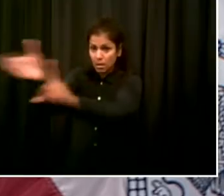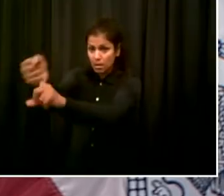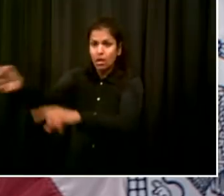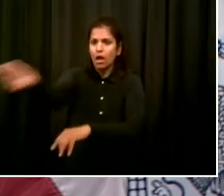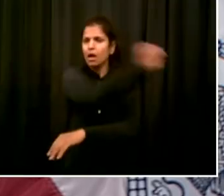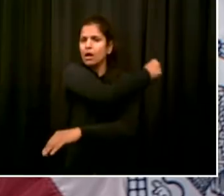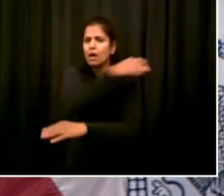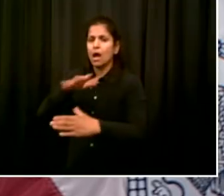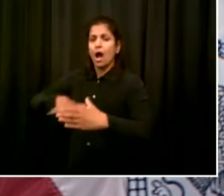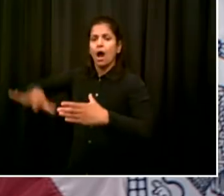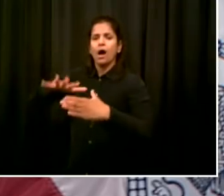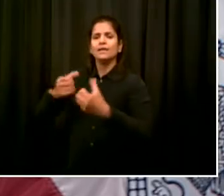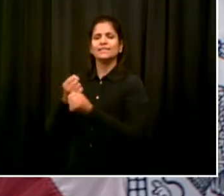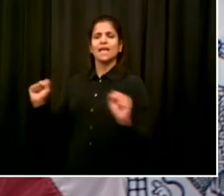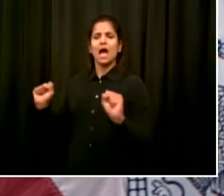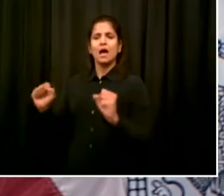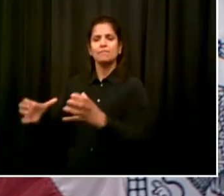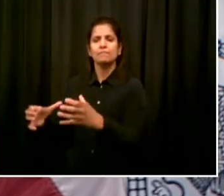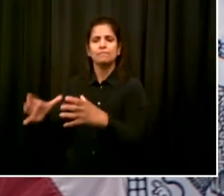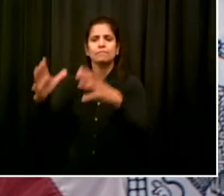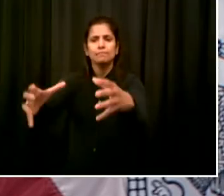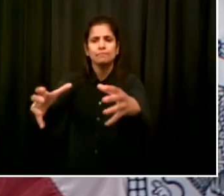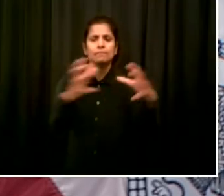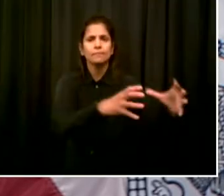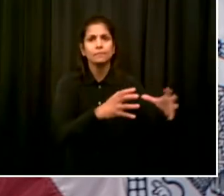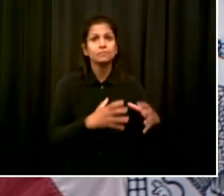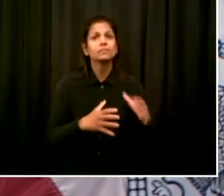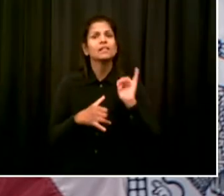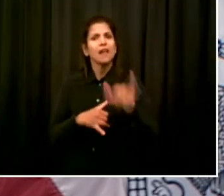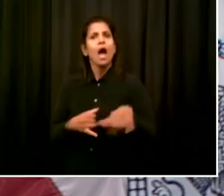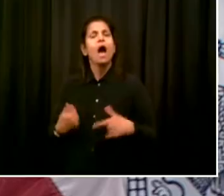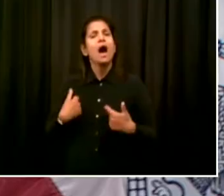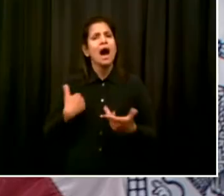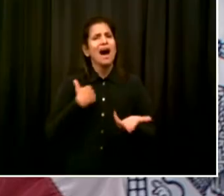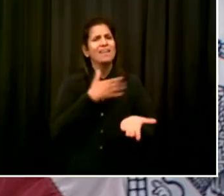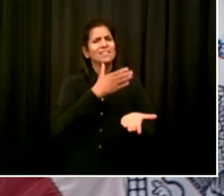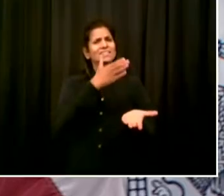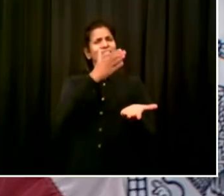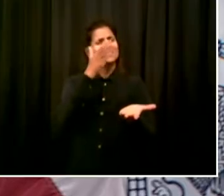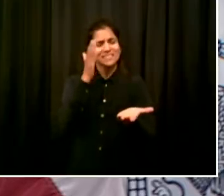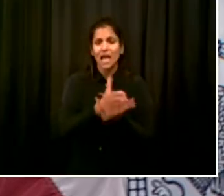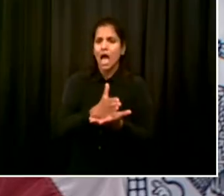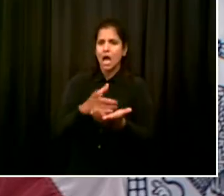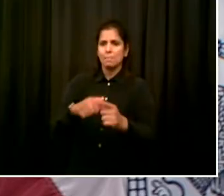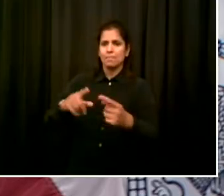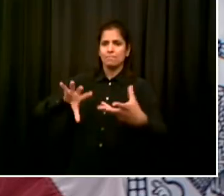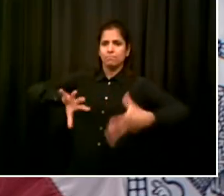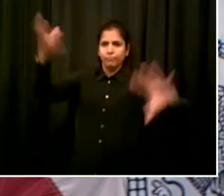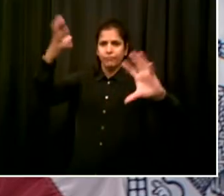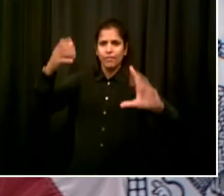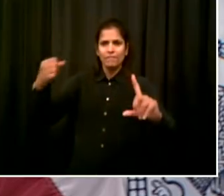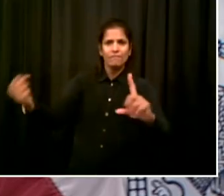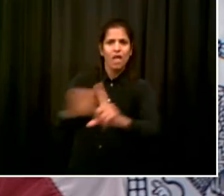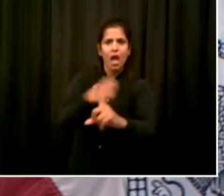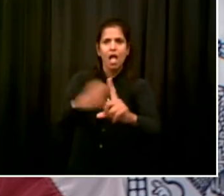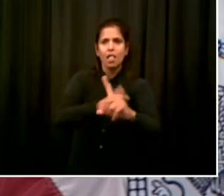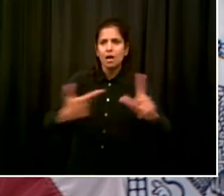VIOLENCE . THIS CAN E BSTOPPED BUT ALL E TH PROSECUTORS NEED TO PLAY THEIR ROLE .